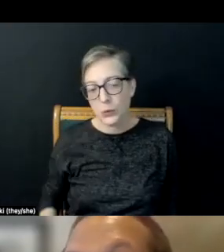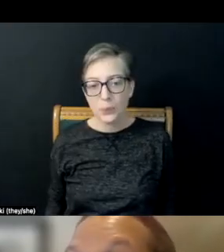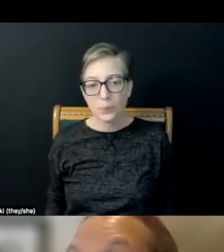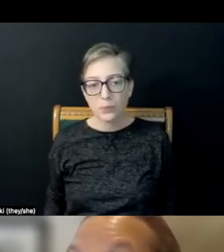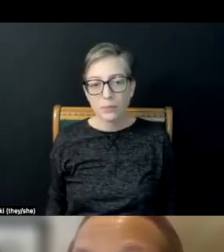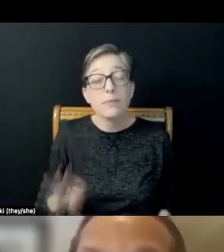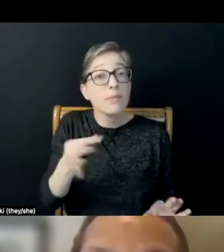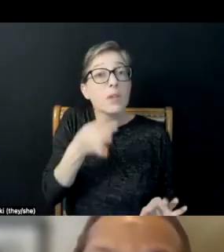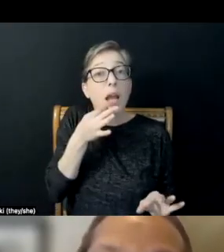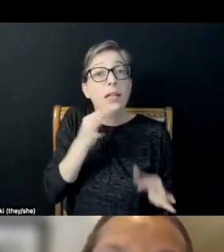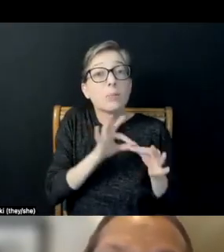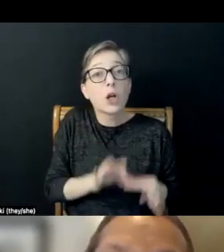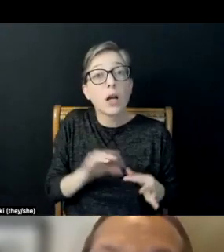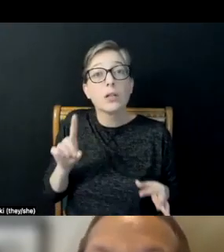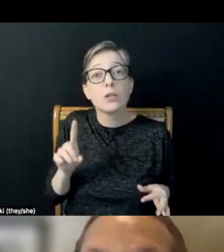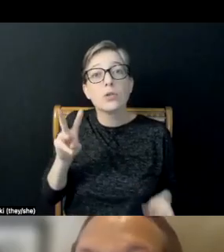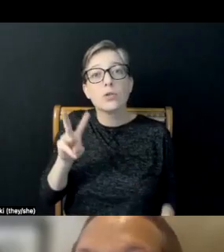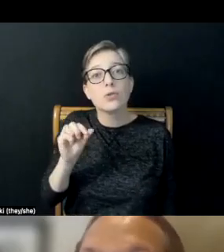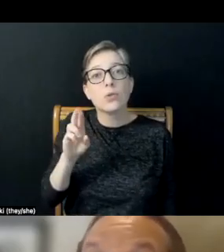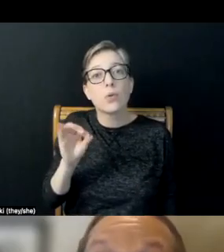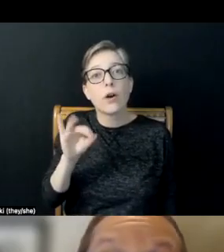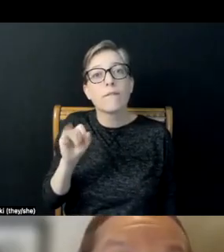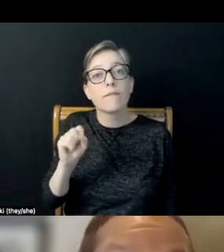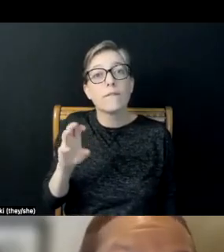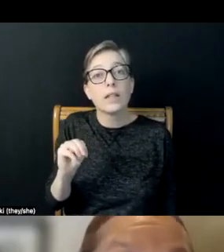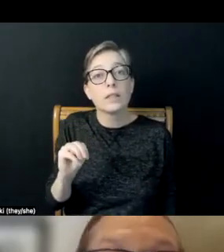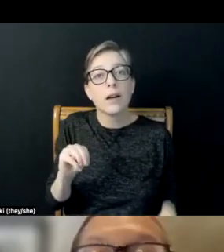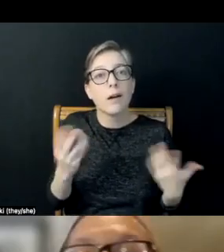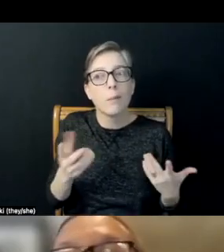my wife, who has Achondroplasia, and her parents had Achondroplasia,